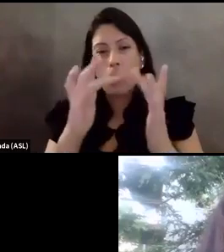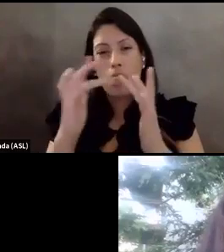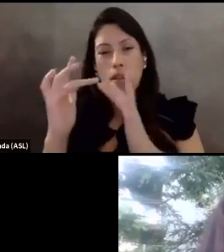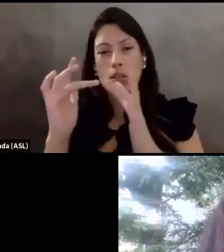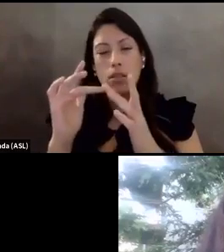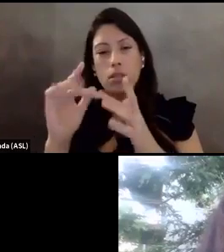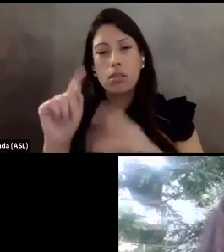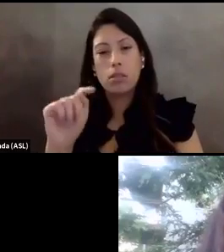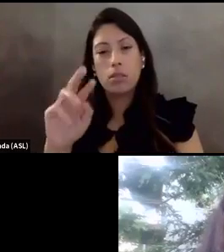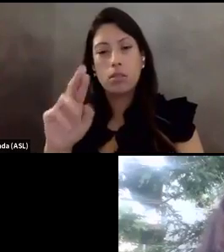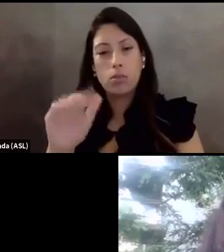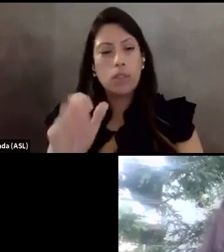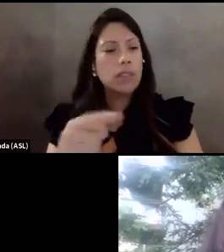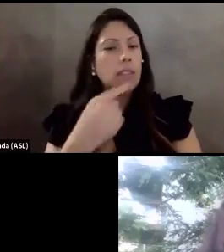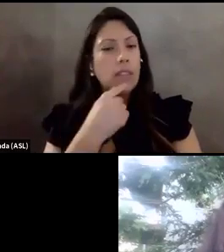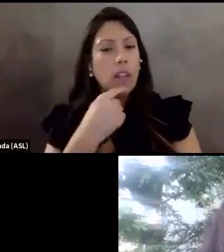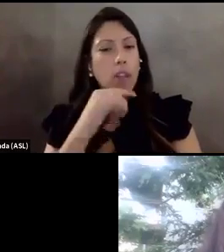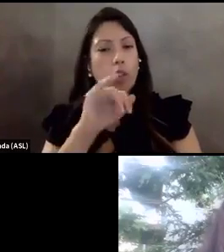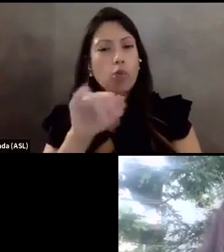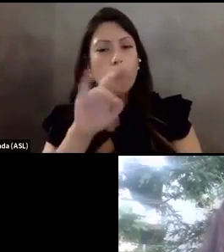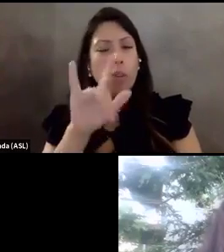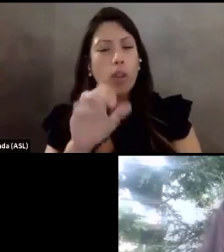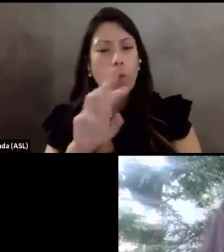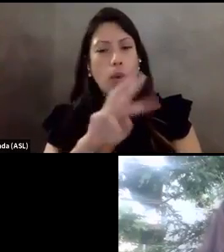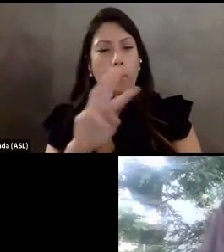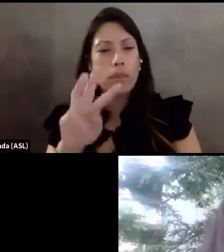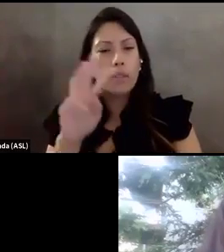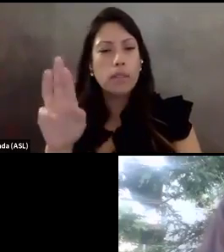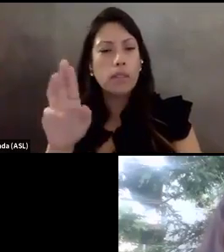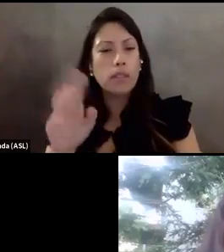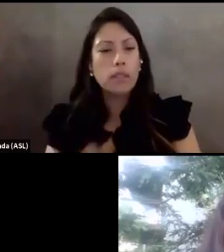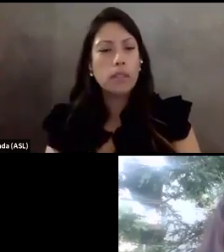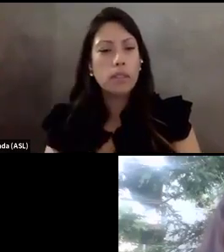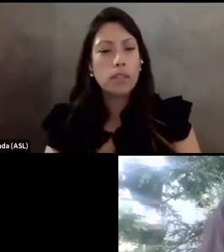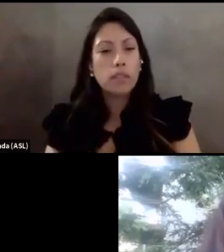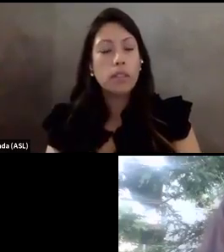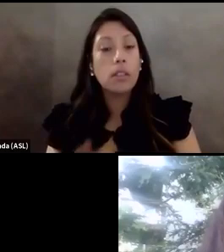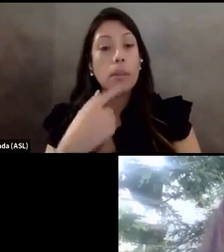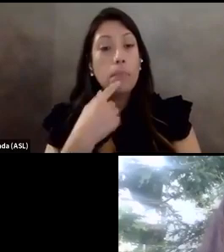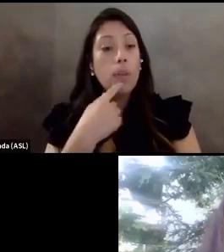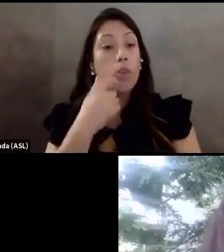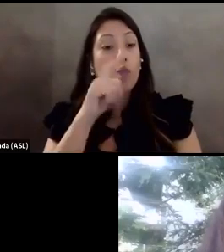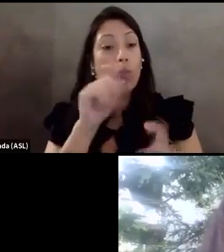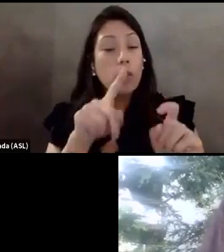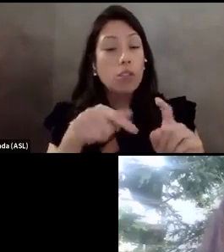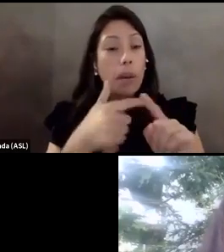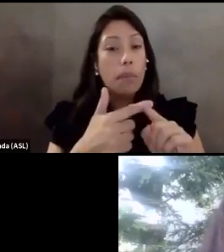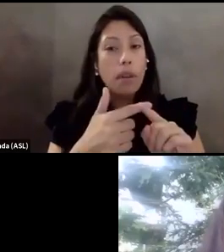website that there were on the question of race and ethnicity. There's a lot of unanswered, Martin.